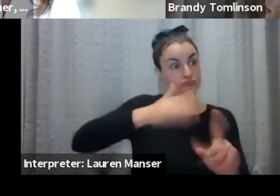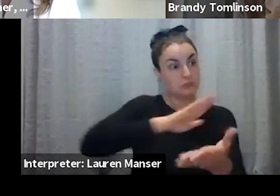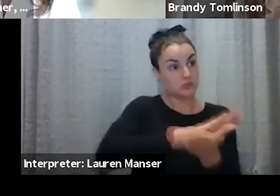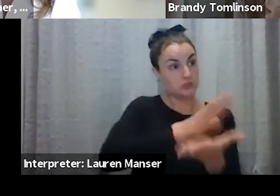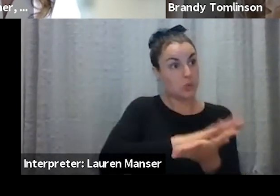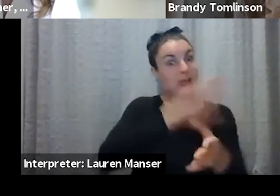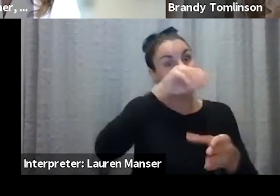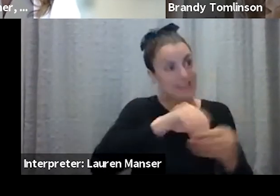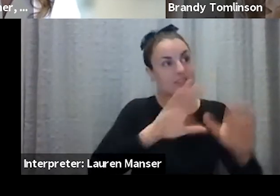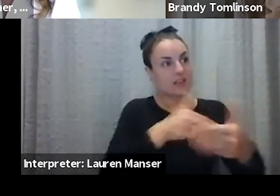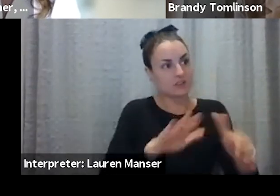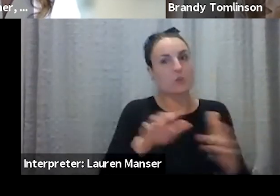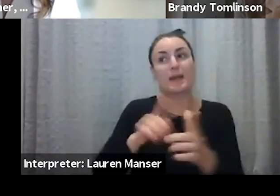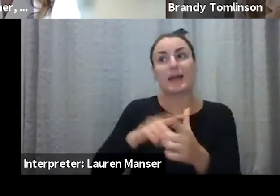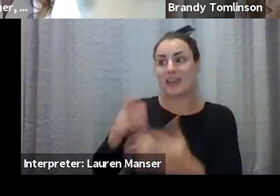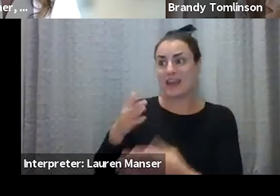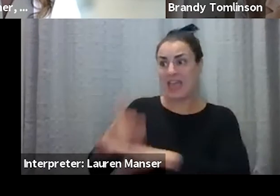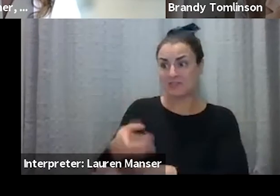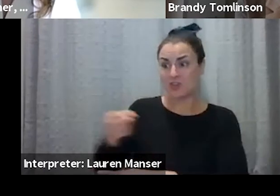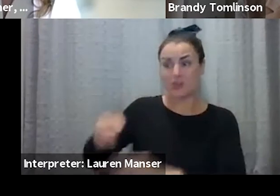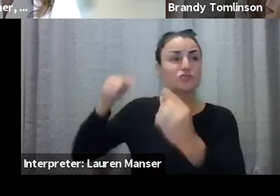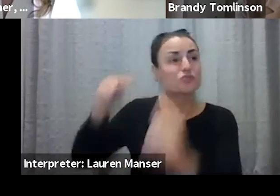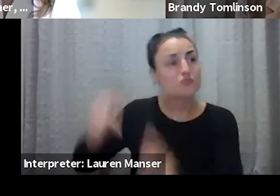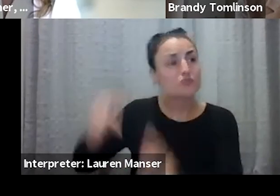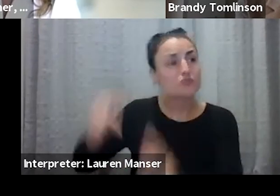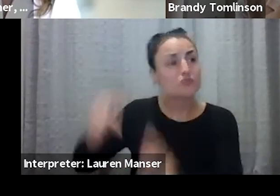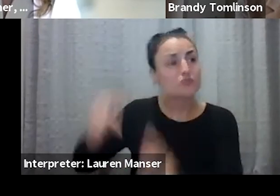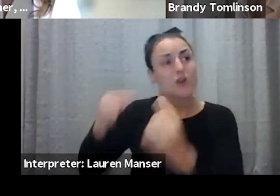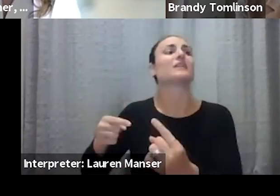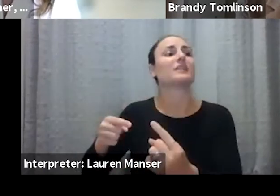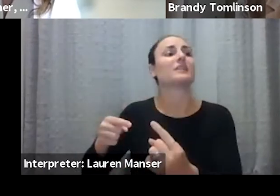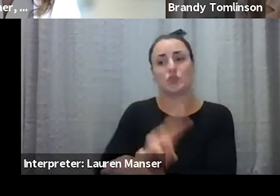with teachers and other students, to sitting at home by themselves